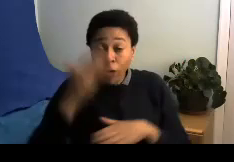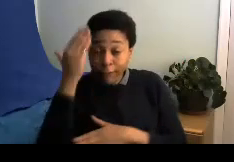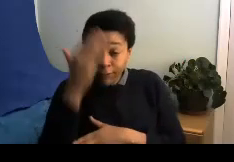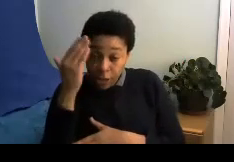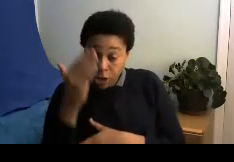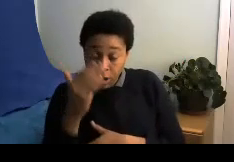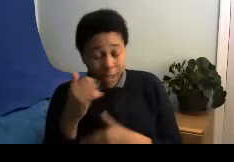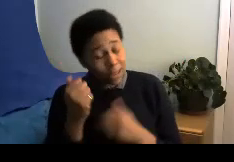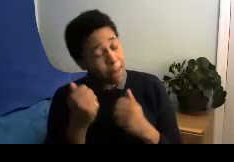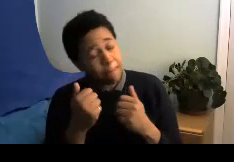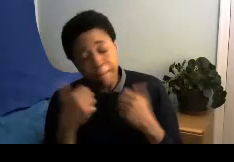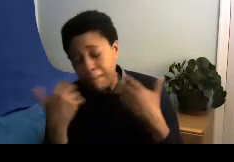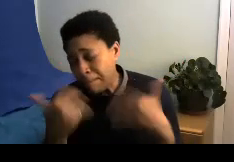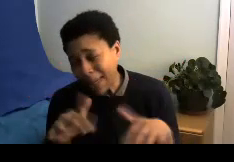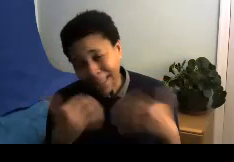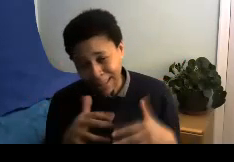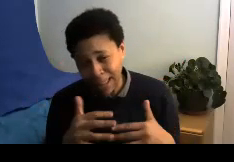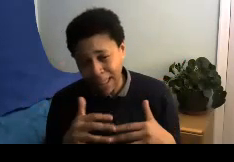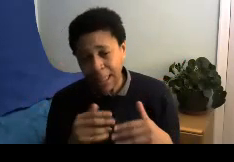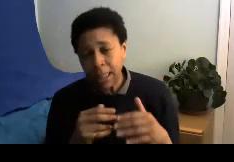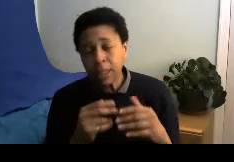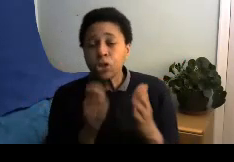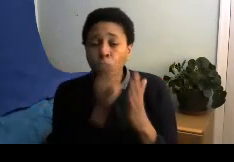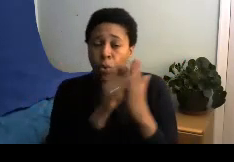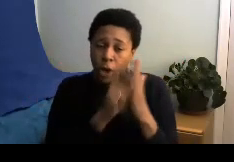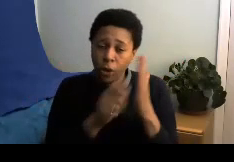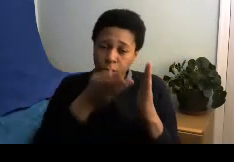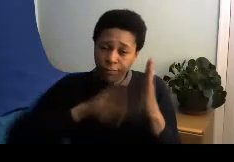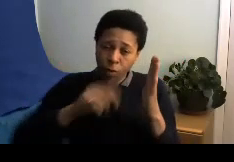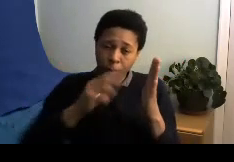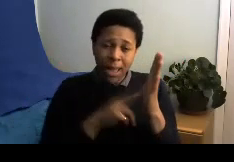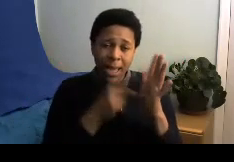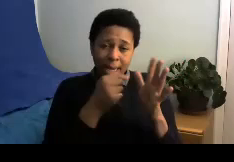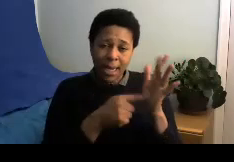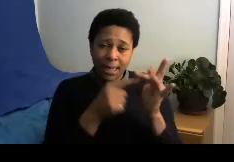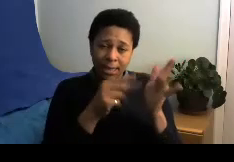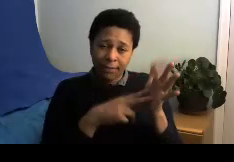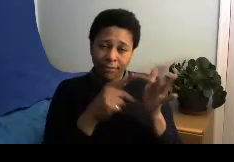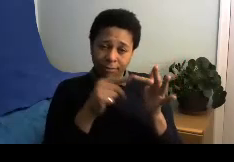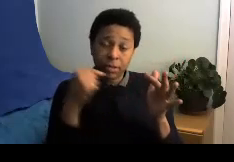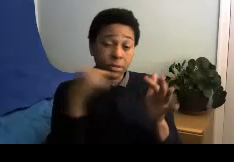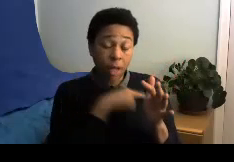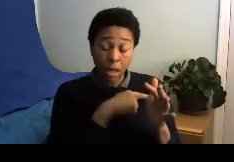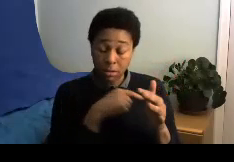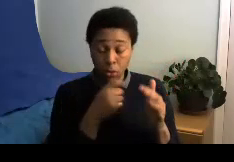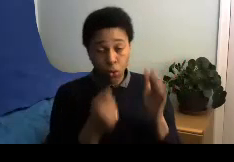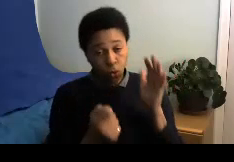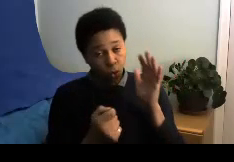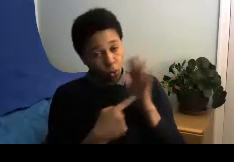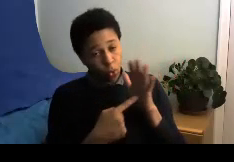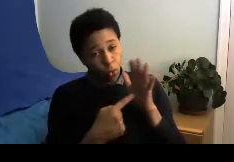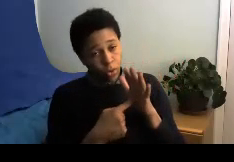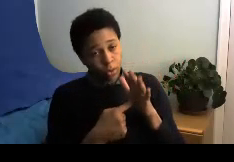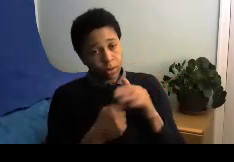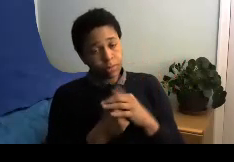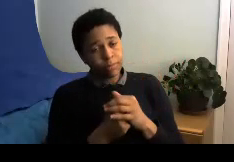that, um, I'm sort of in my mid, mid late 20s. And it was sort of